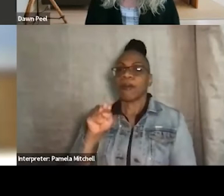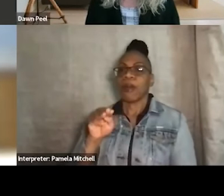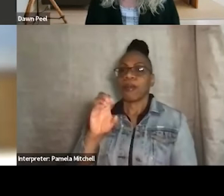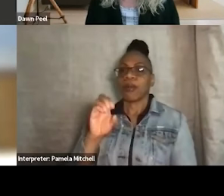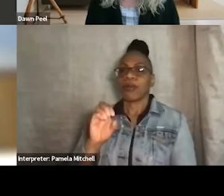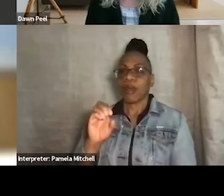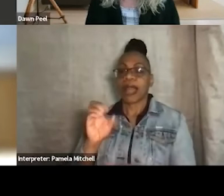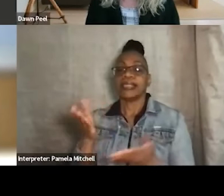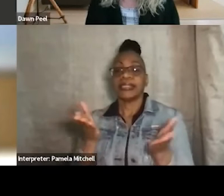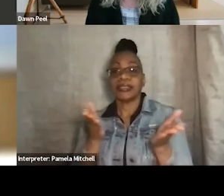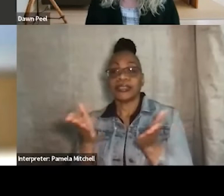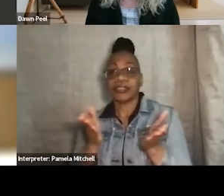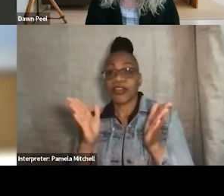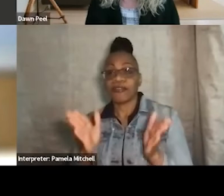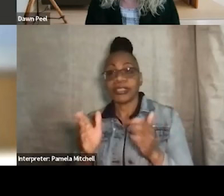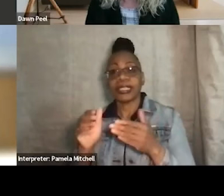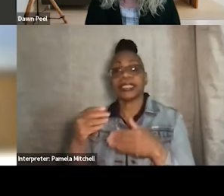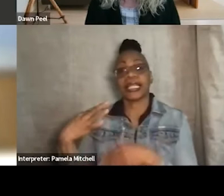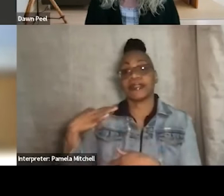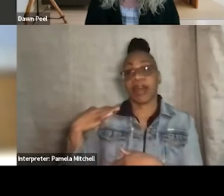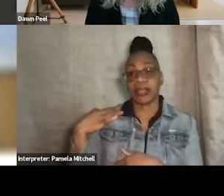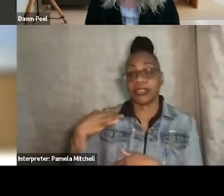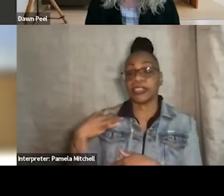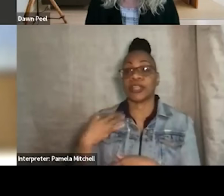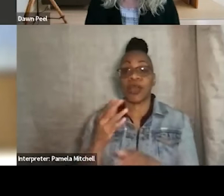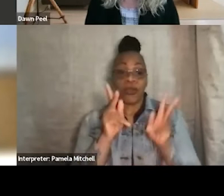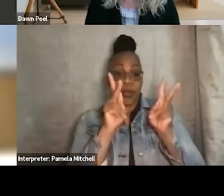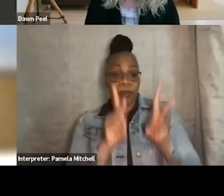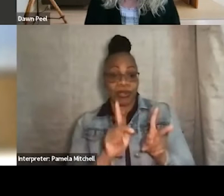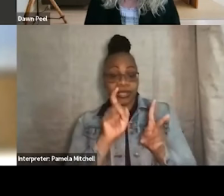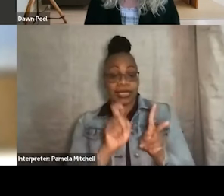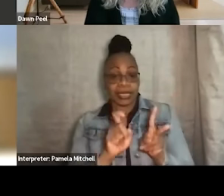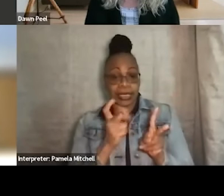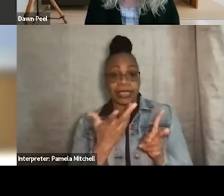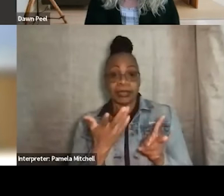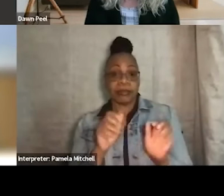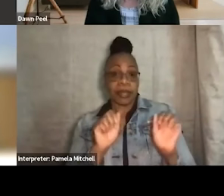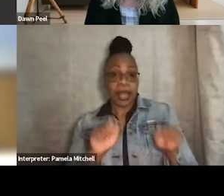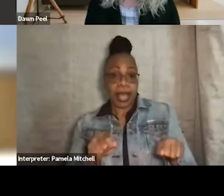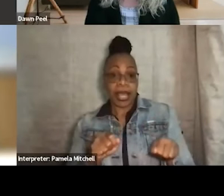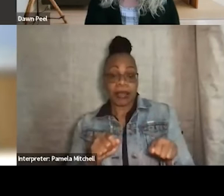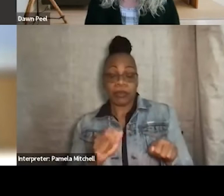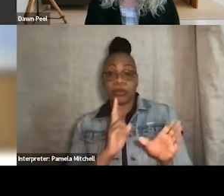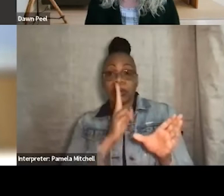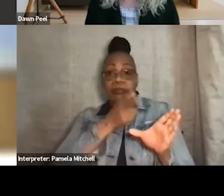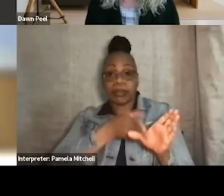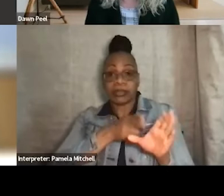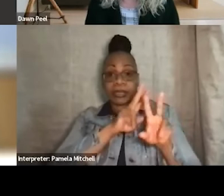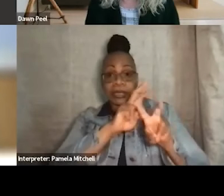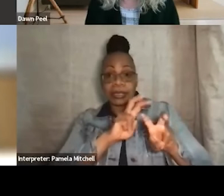So the individual needs to be willing to participate in the assessment. If a third party is present,